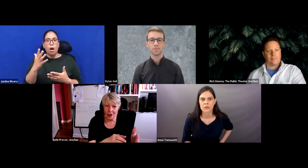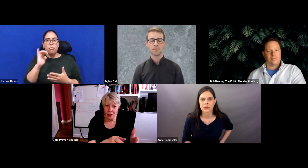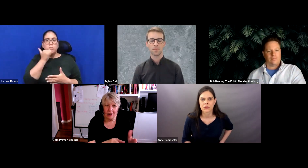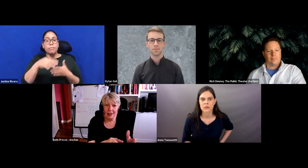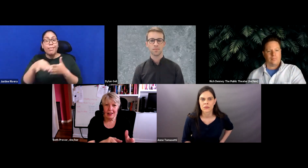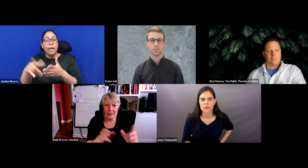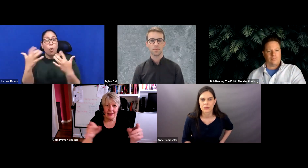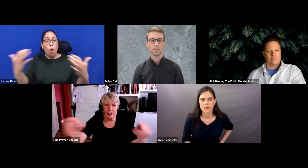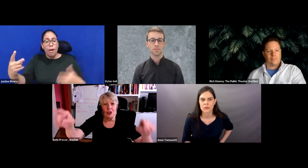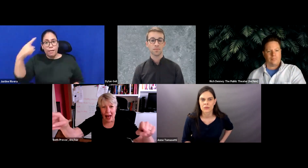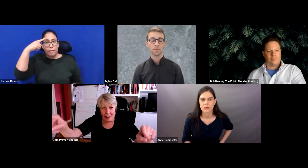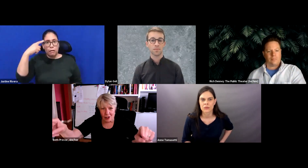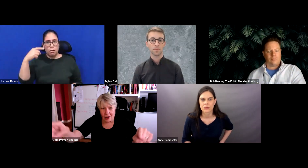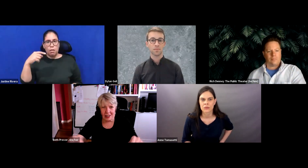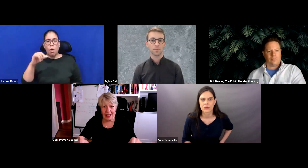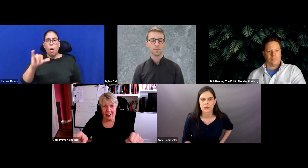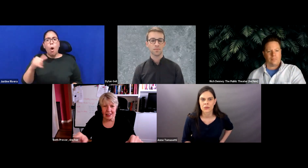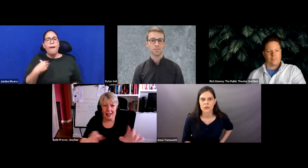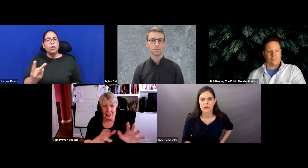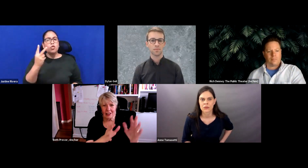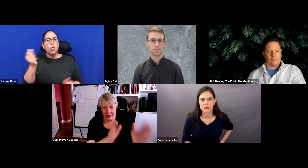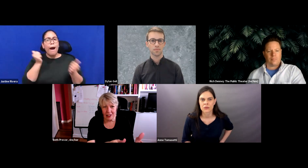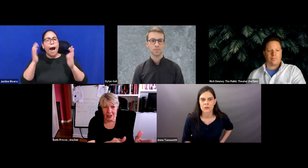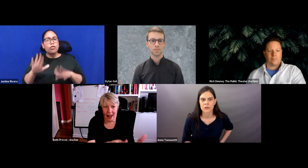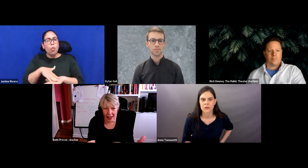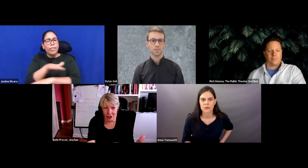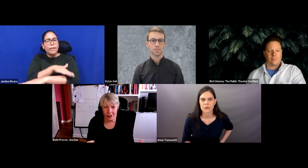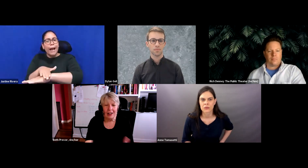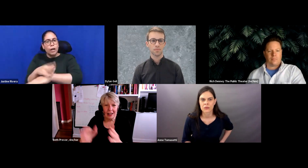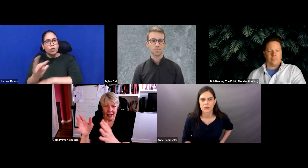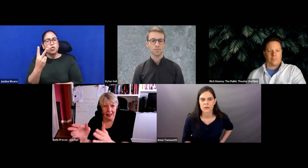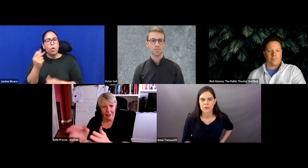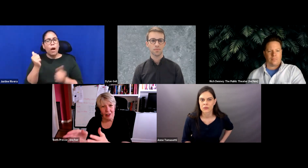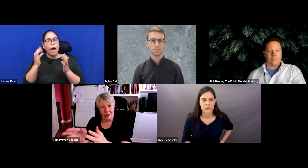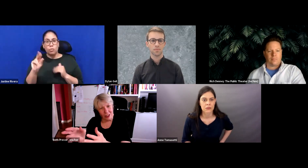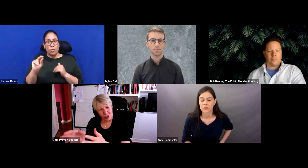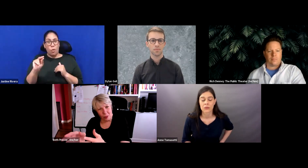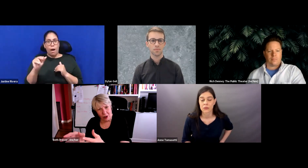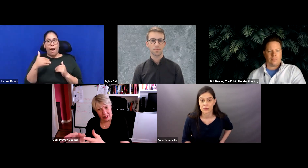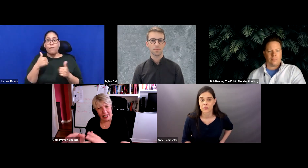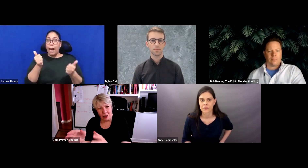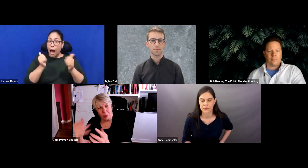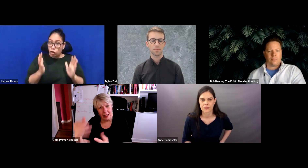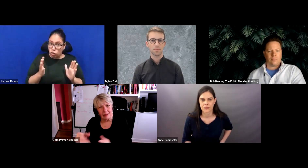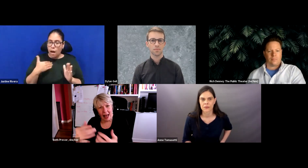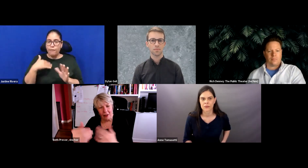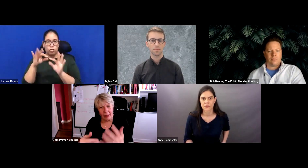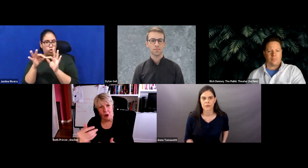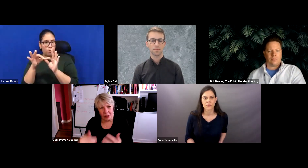go, "There are two actors on stage." There's an actor, and then there's an interpreter on stage. But how they mold